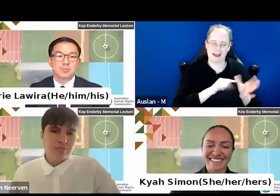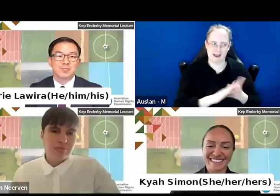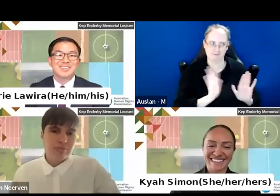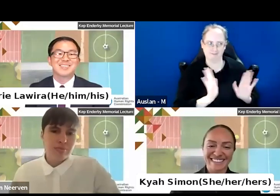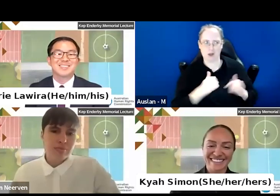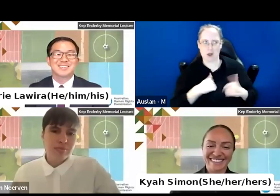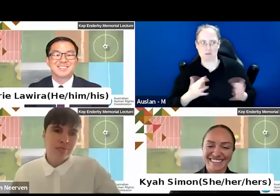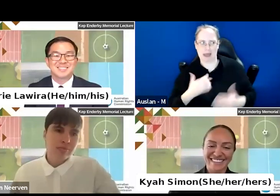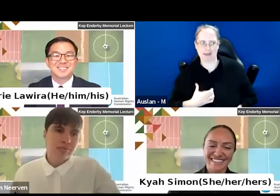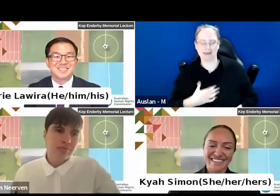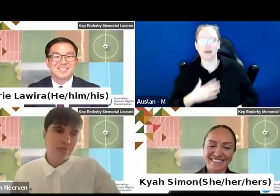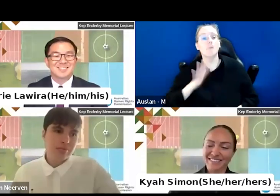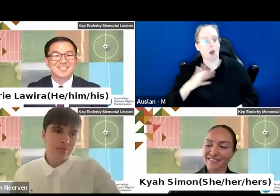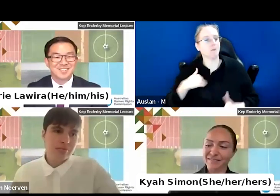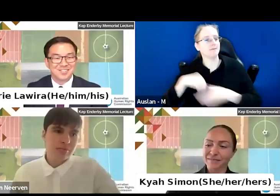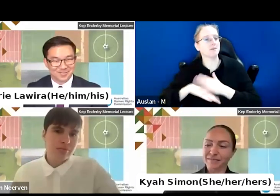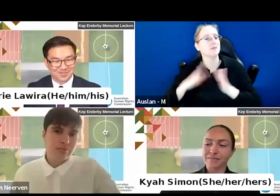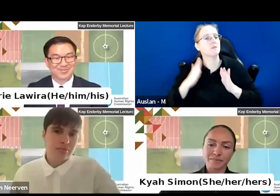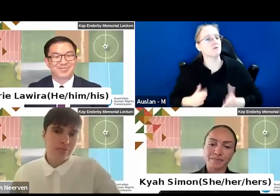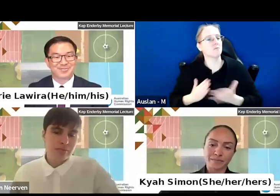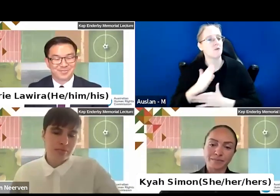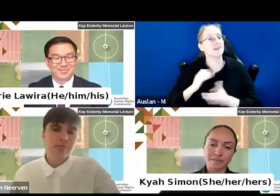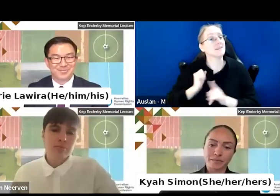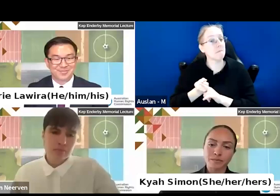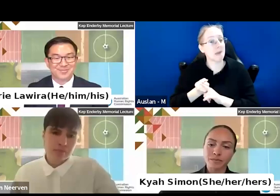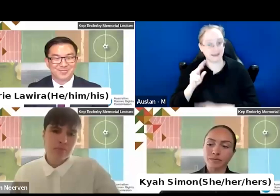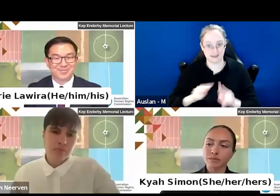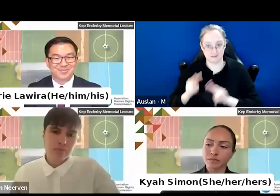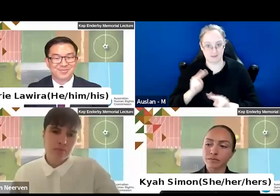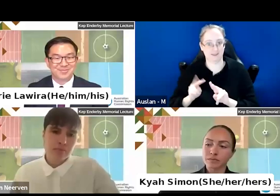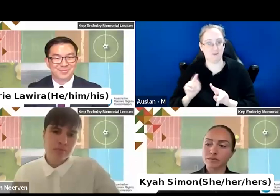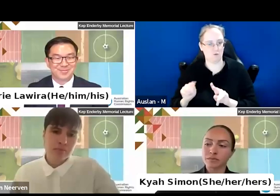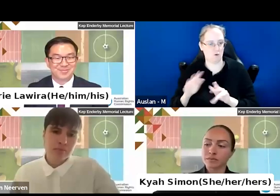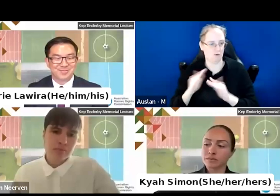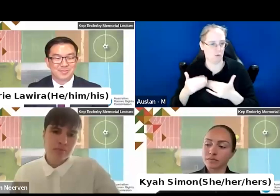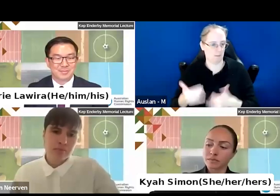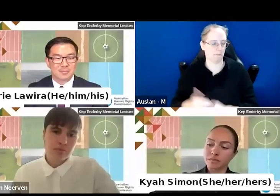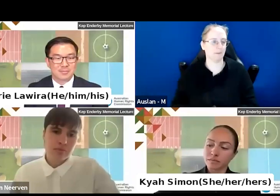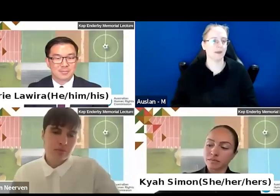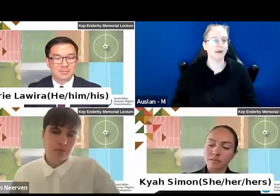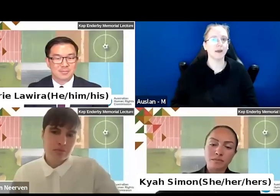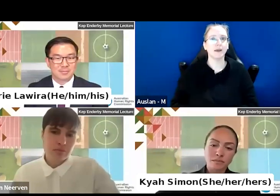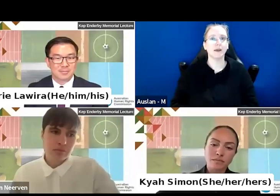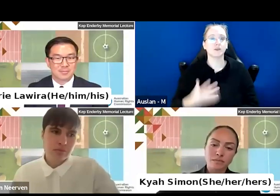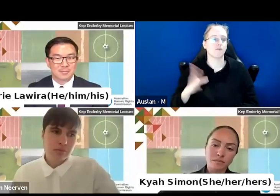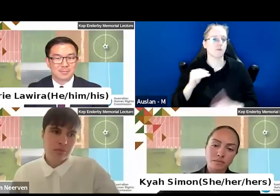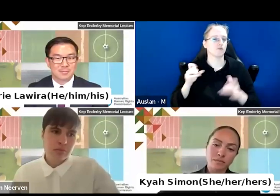I was involved in the human rights impact assessment for the Women's World Cup and I was consulted by the Australian Human Rights Commission on that